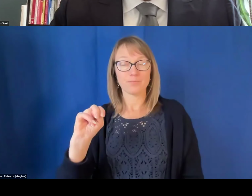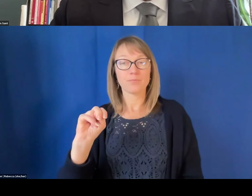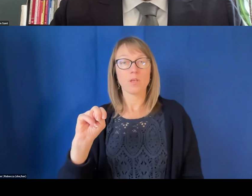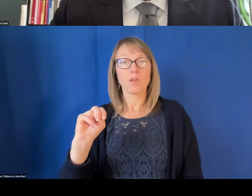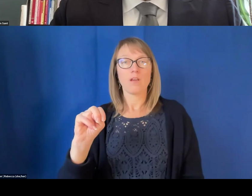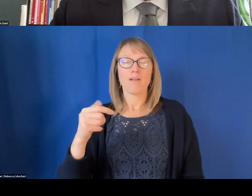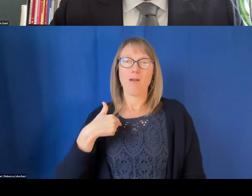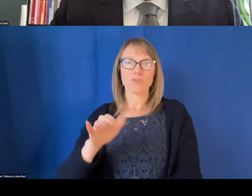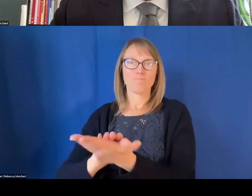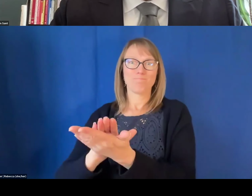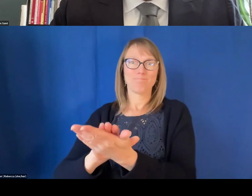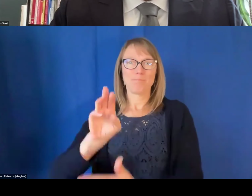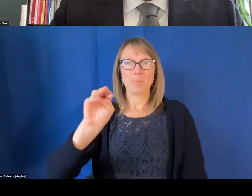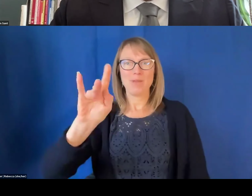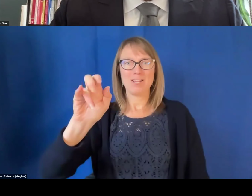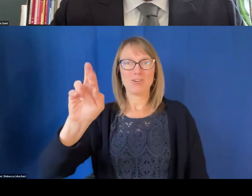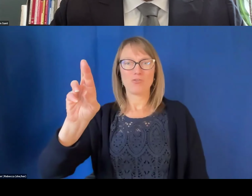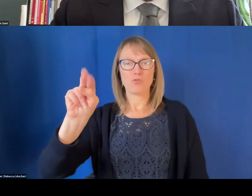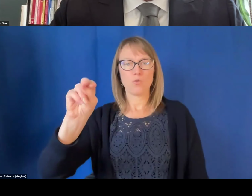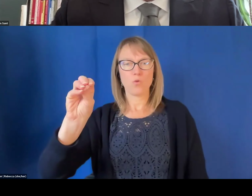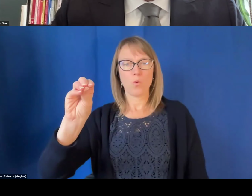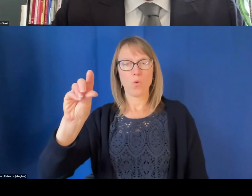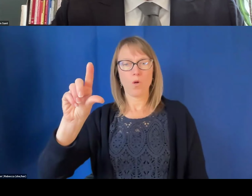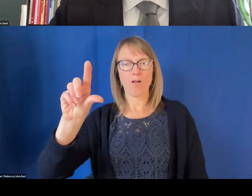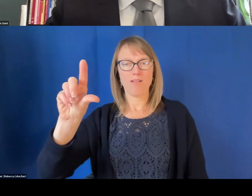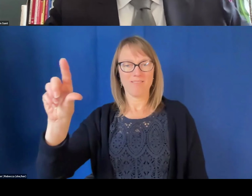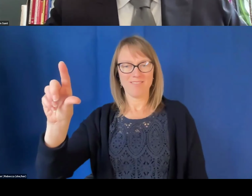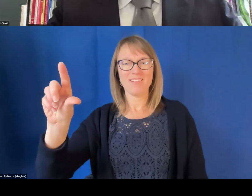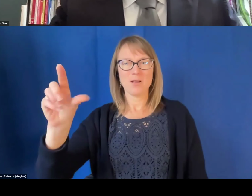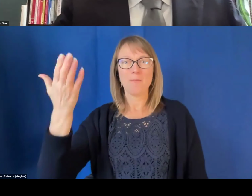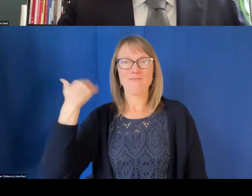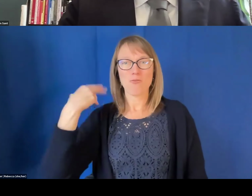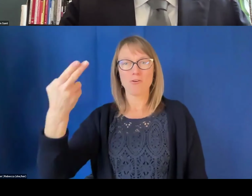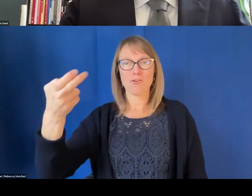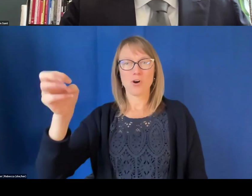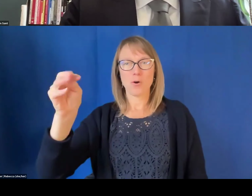At that time it was Herman Miller, they're now MillerKnoll, but they have a really strong research arm